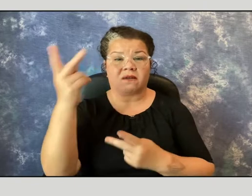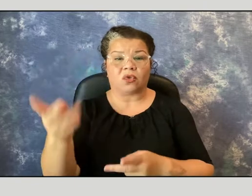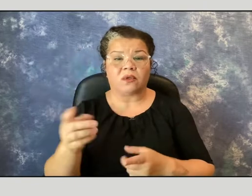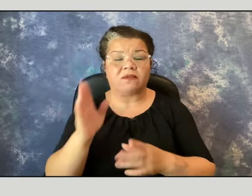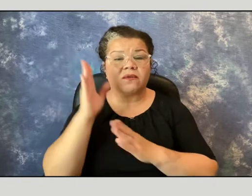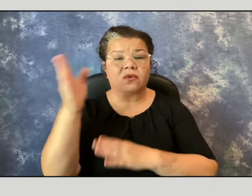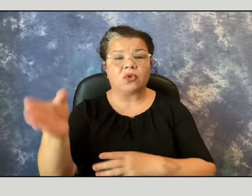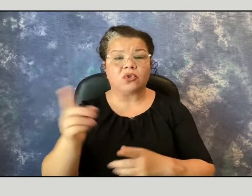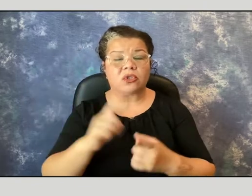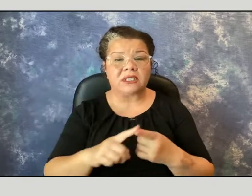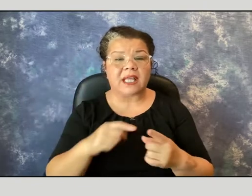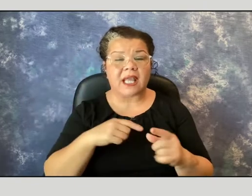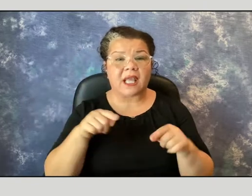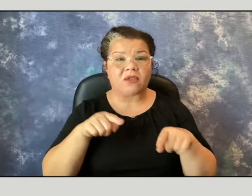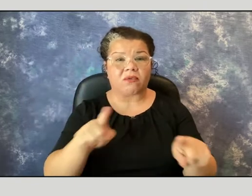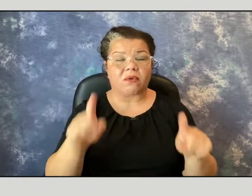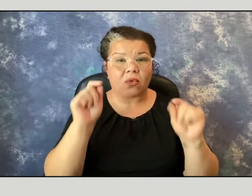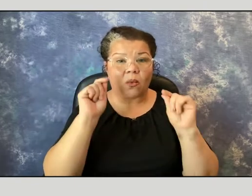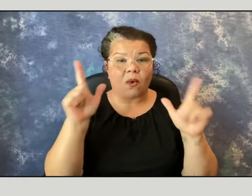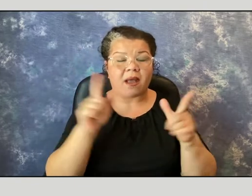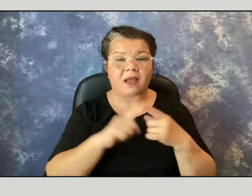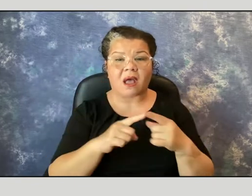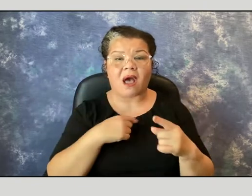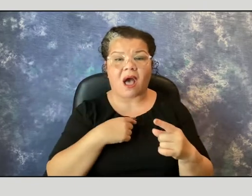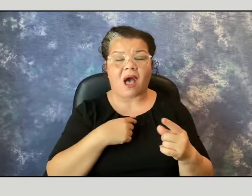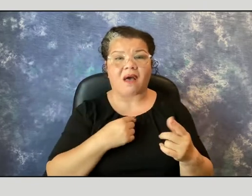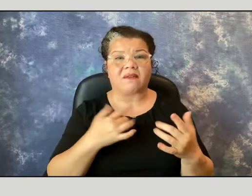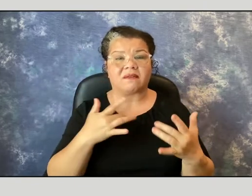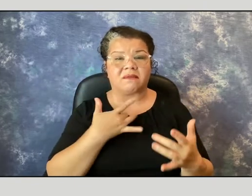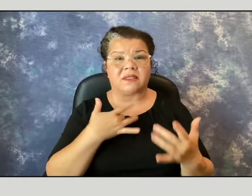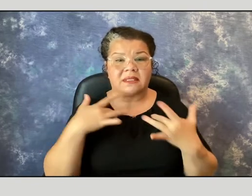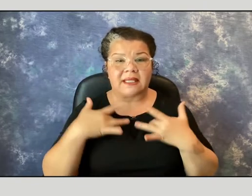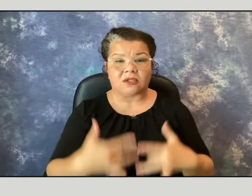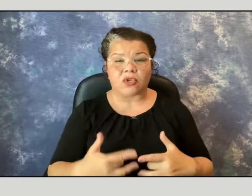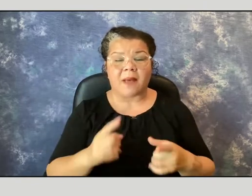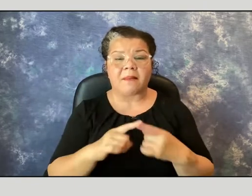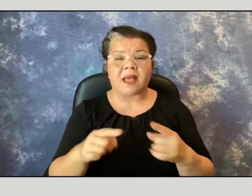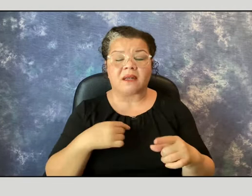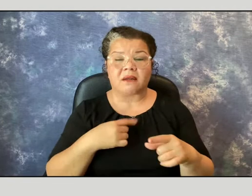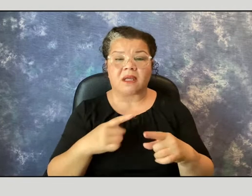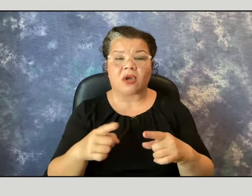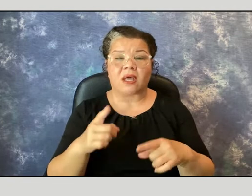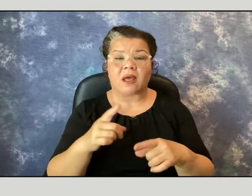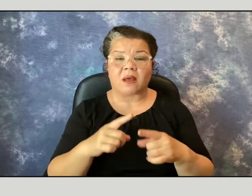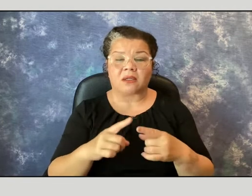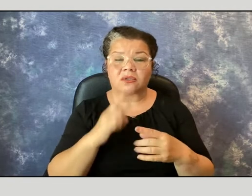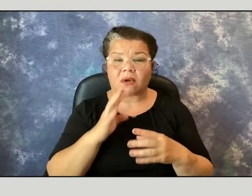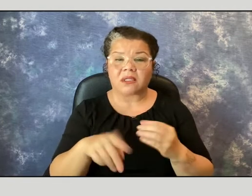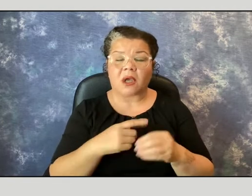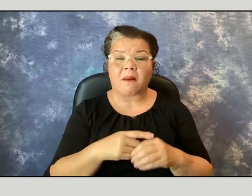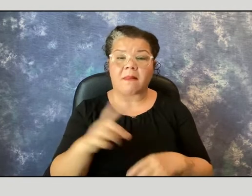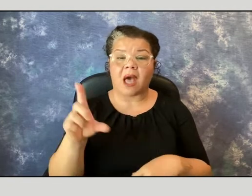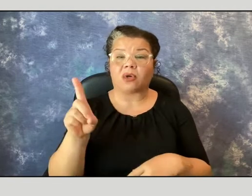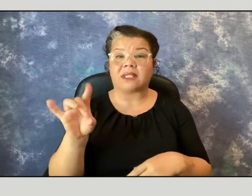and with Marisol LeBron, "Aftershocks of Disaster: "Puerto Rico Before and After the Storm."